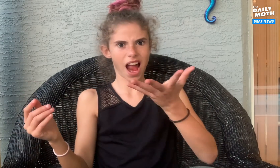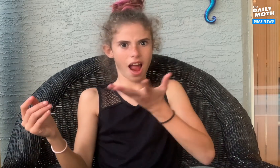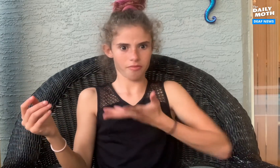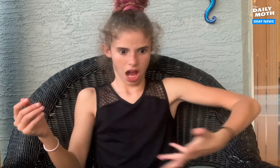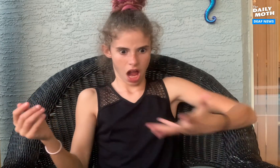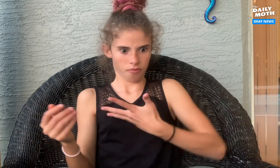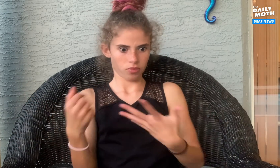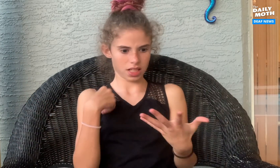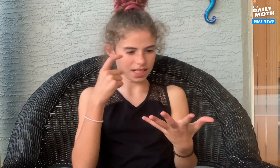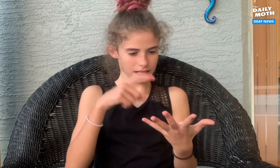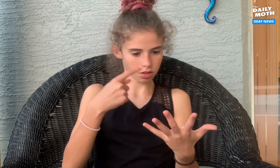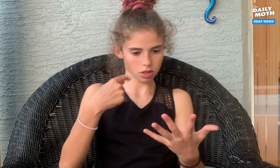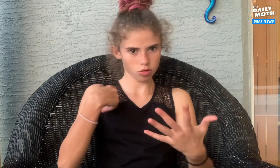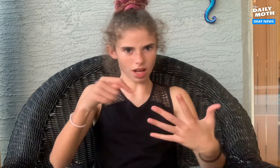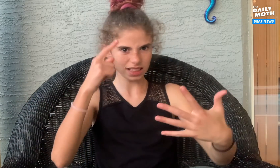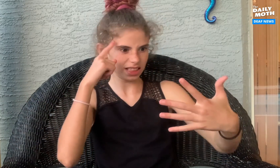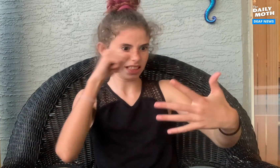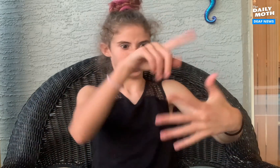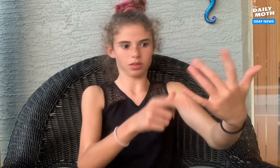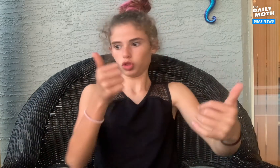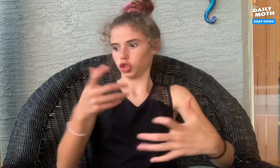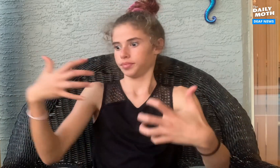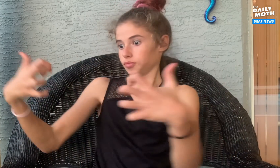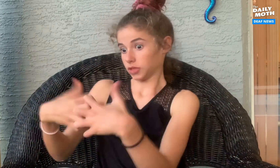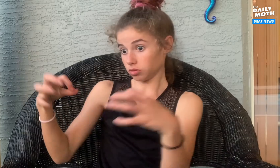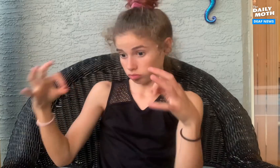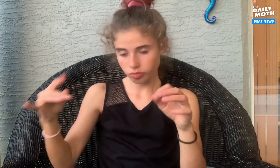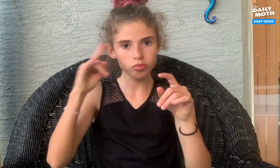he is the best person to defeat Trump and